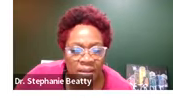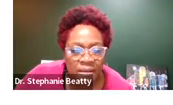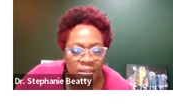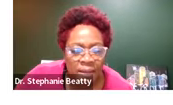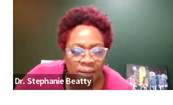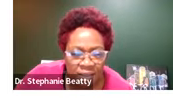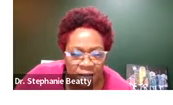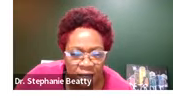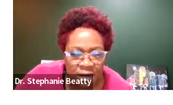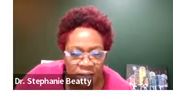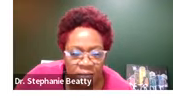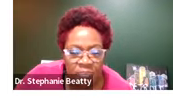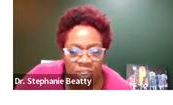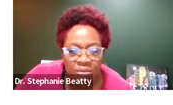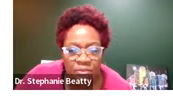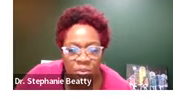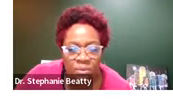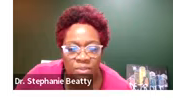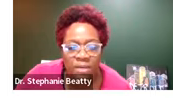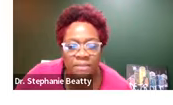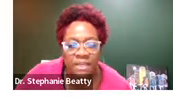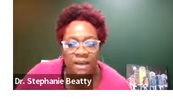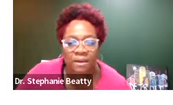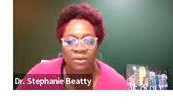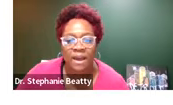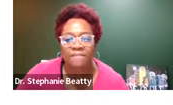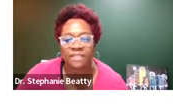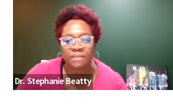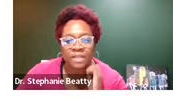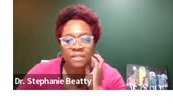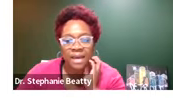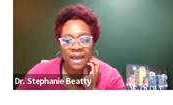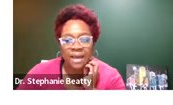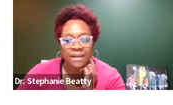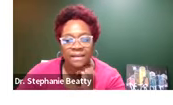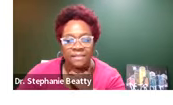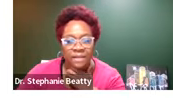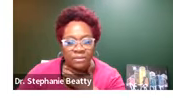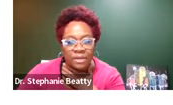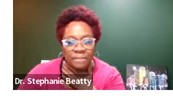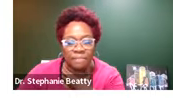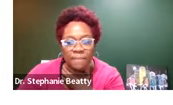that the ASL signer seems to be confused, upset, or have something to add, et cetera?"